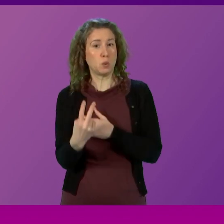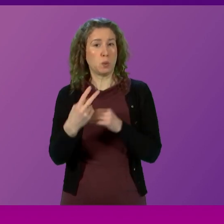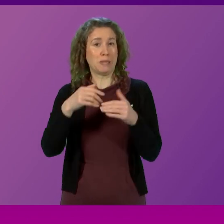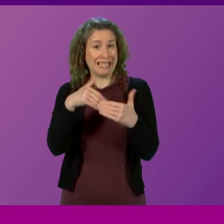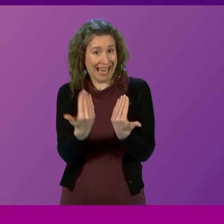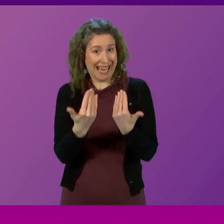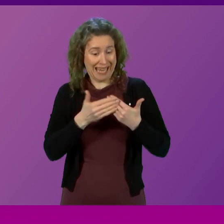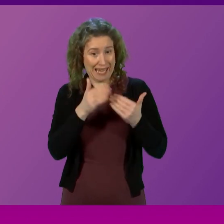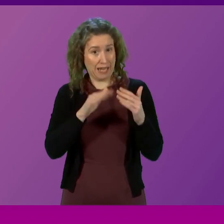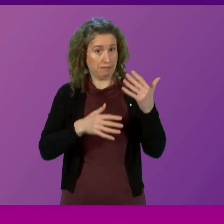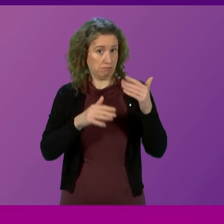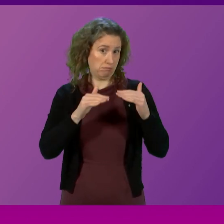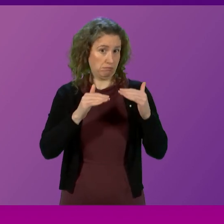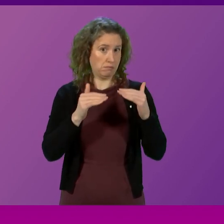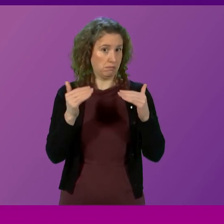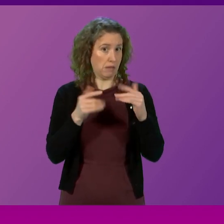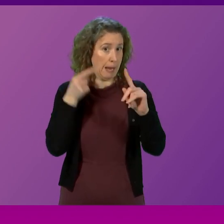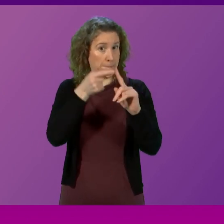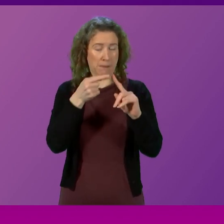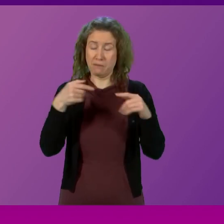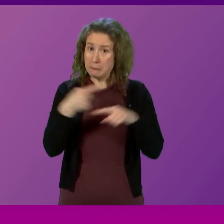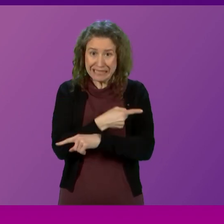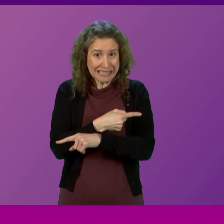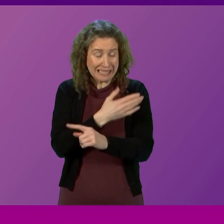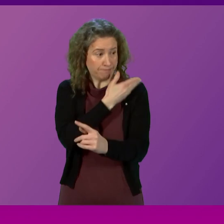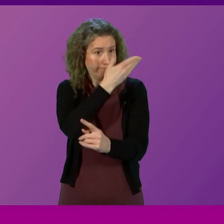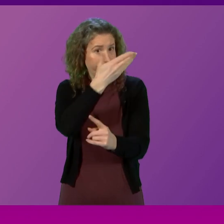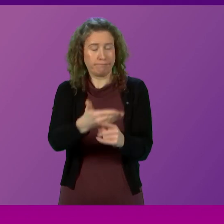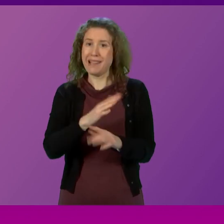and it is now not even meeting the 31-day standard. The situation is the